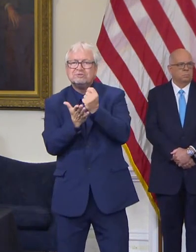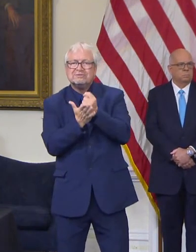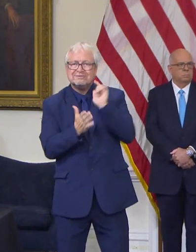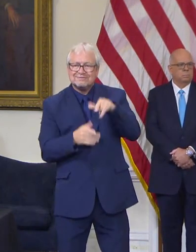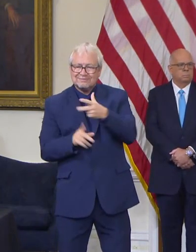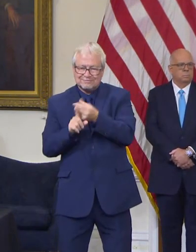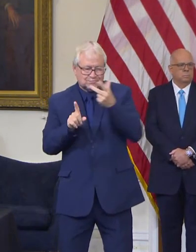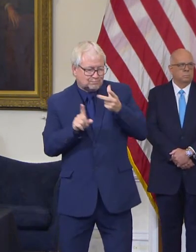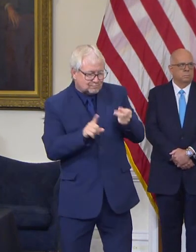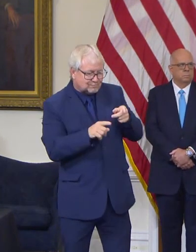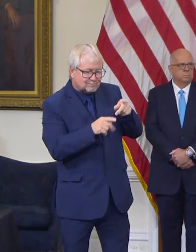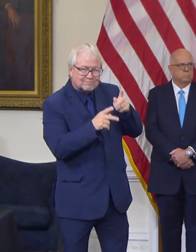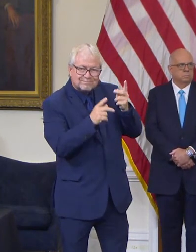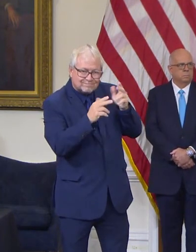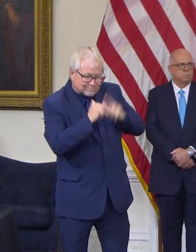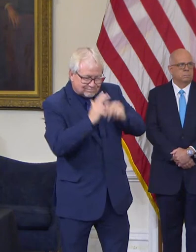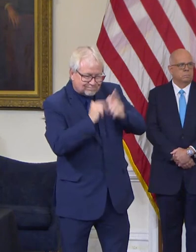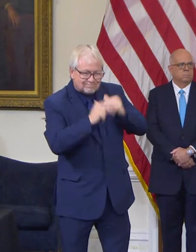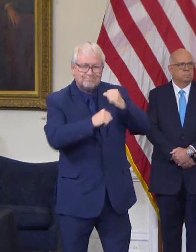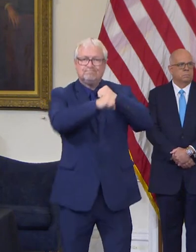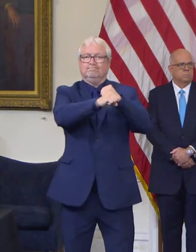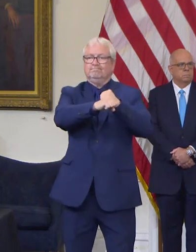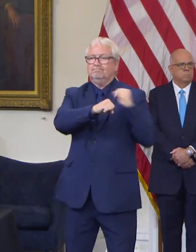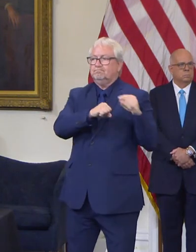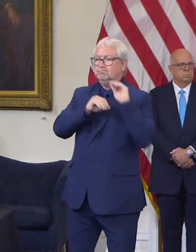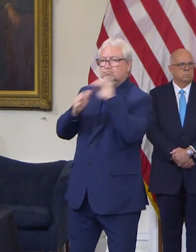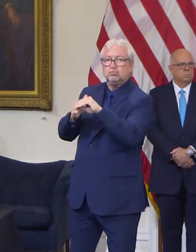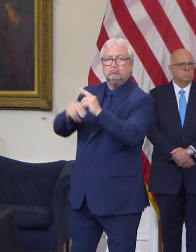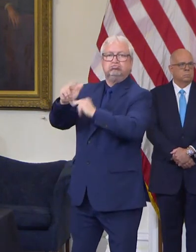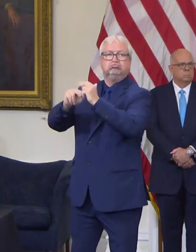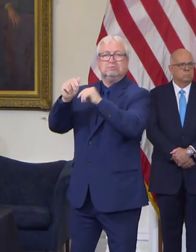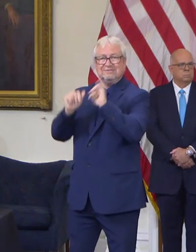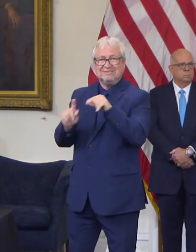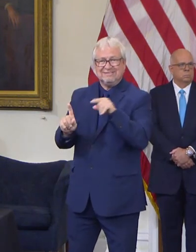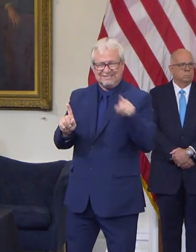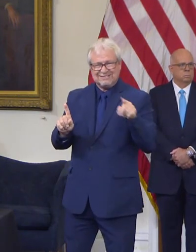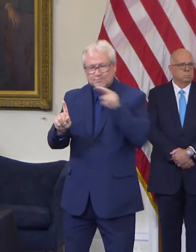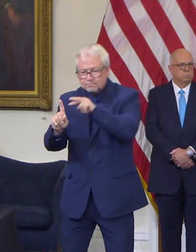treatment once you test positive, so time is of the There's a limited window of opportunity to receive that essence. Please get a flu vaccine.